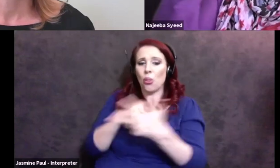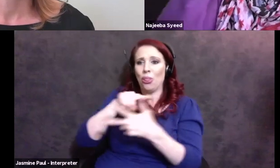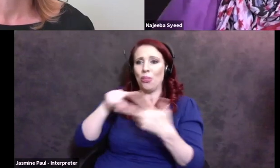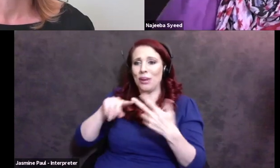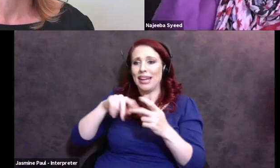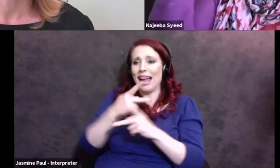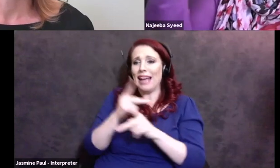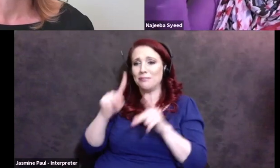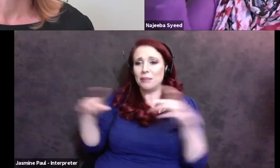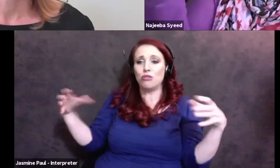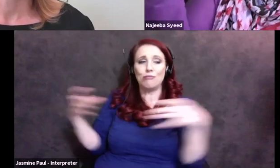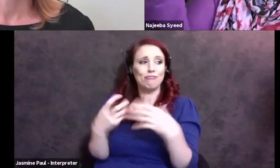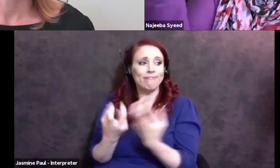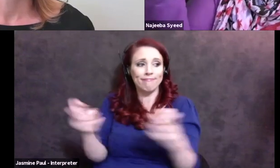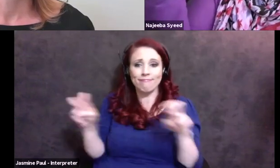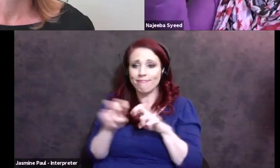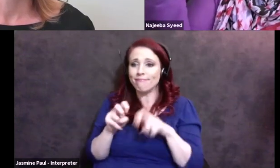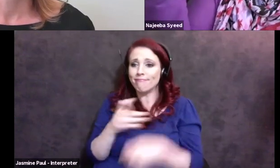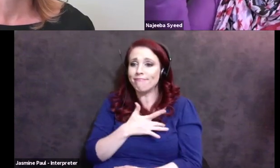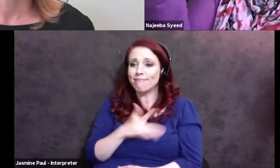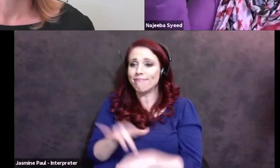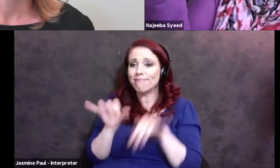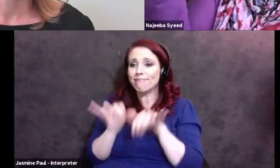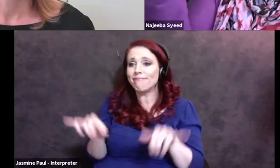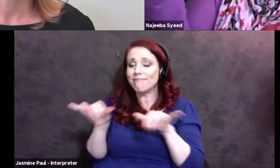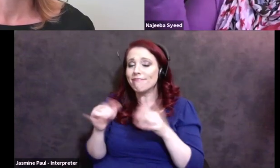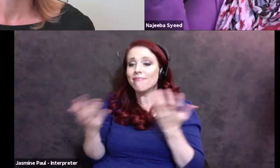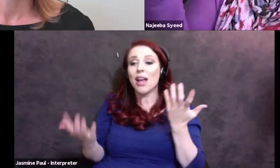So sometimes these are not issues just for Muslims.